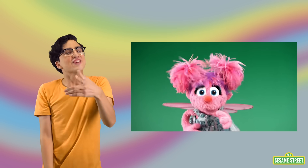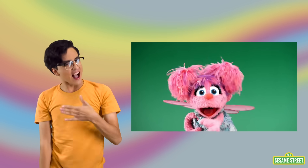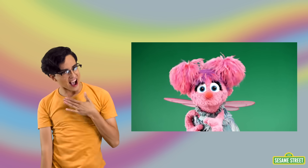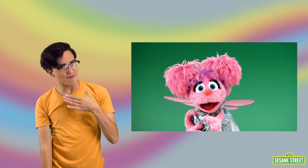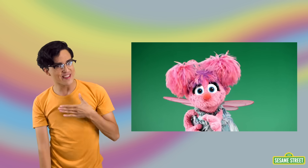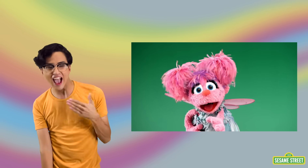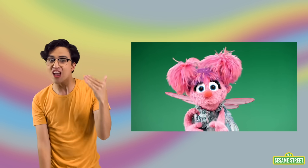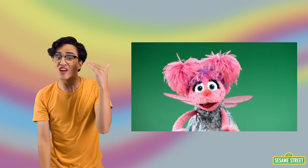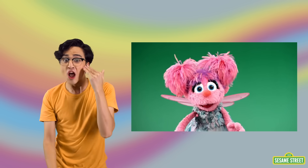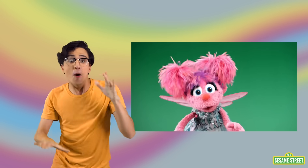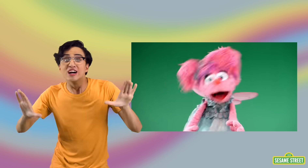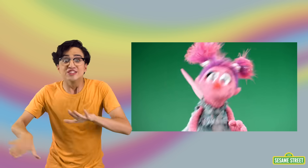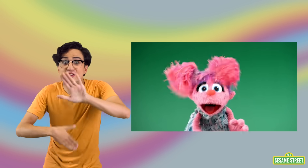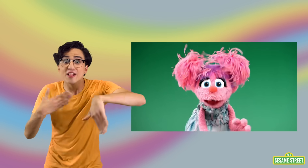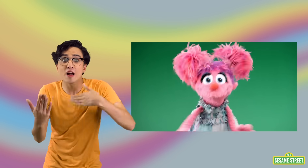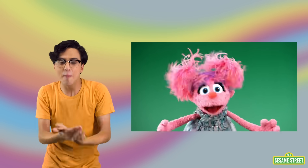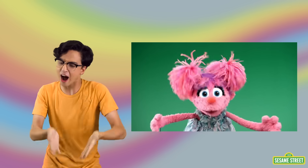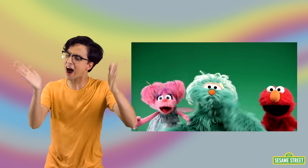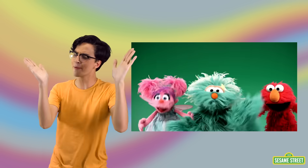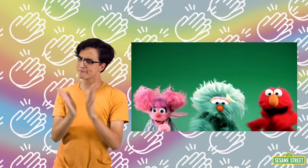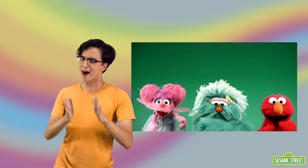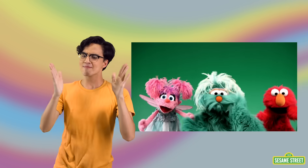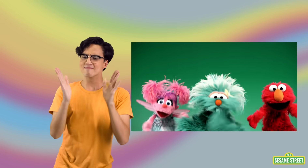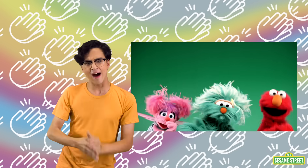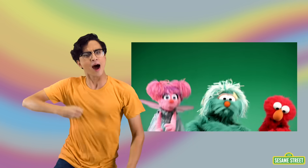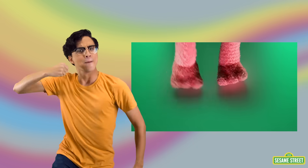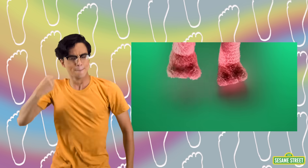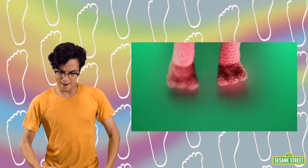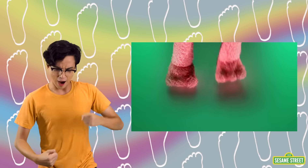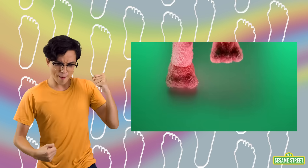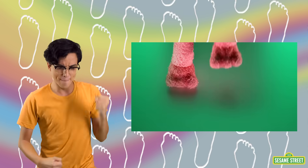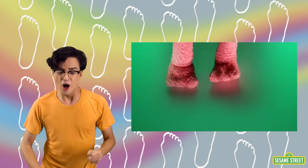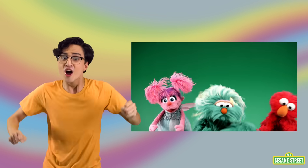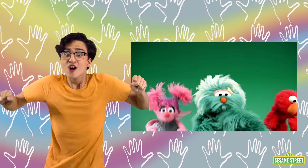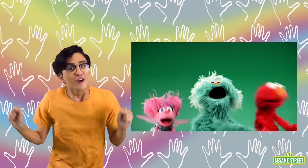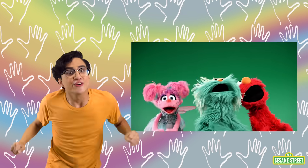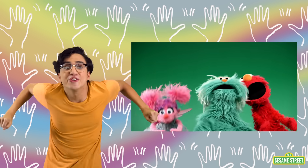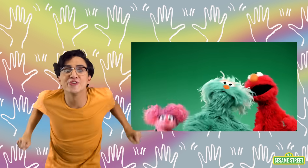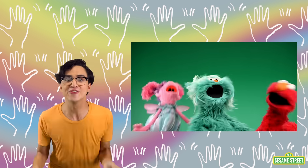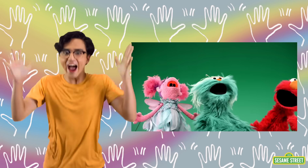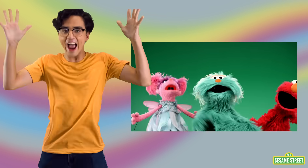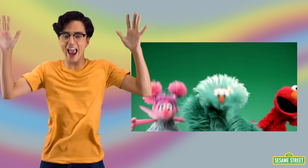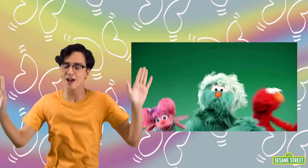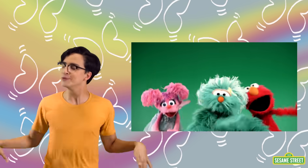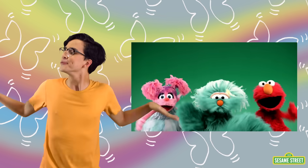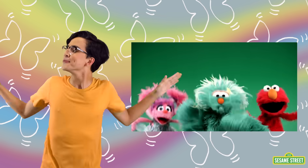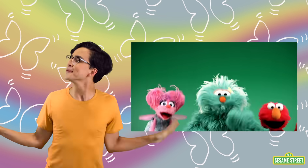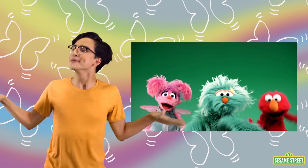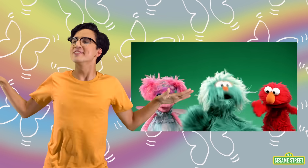If you're happy and you know it, do them all (hands clap) Hurray